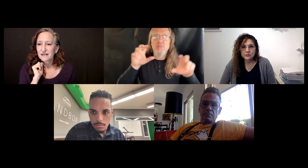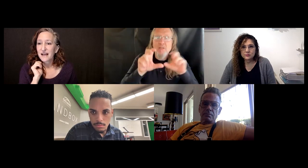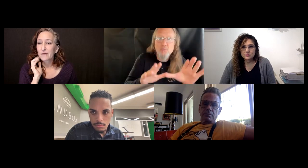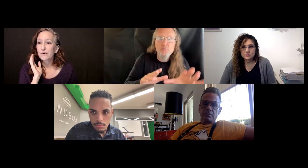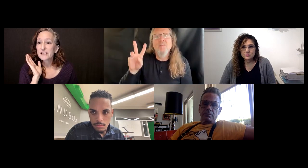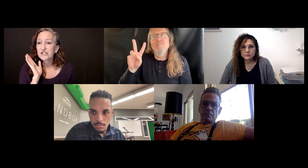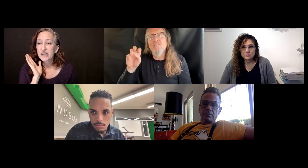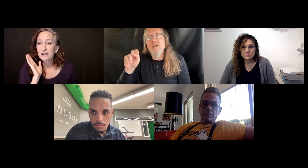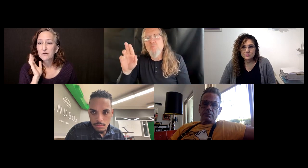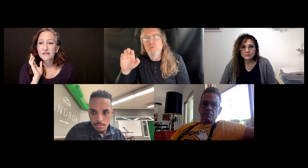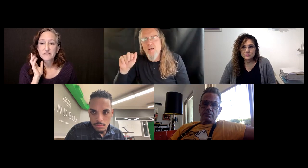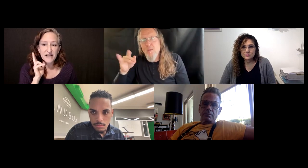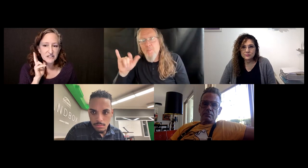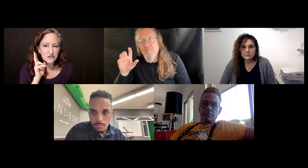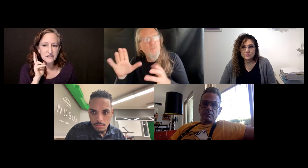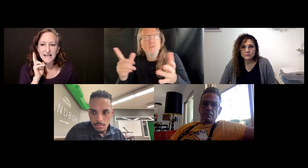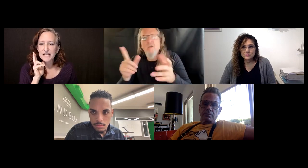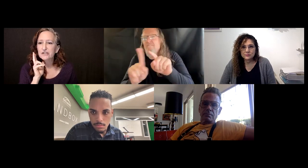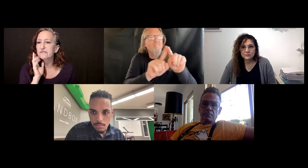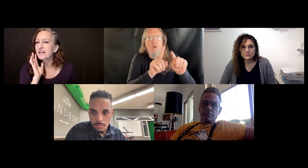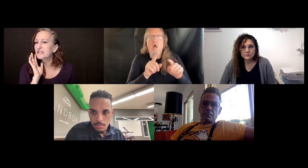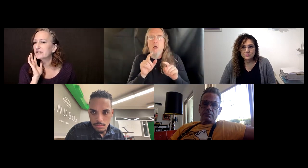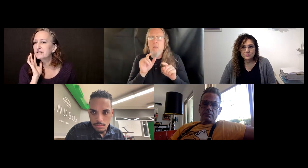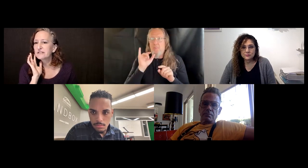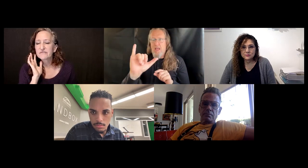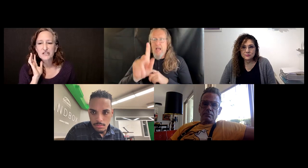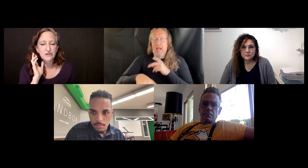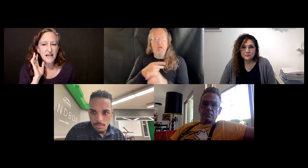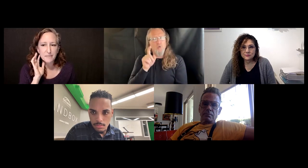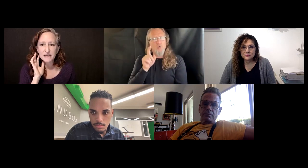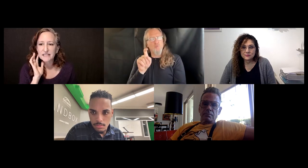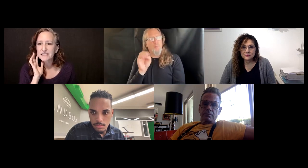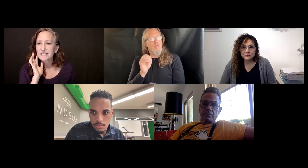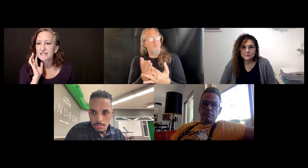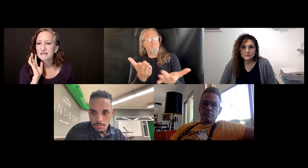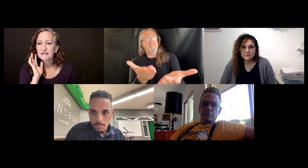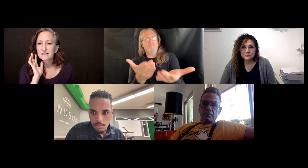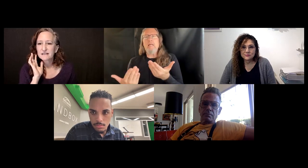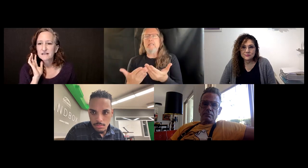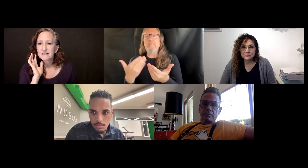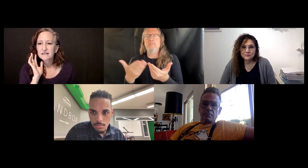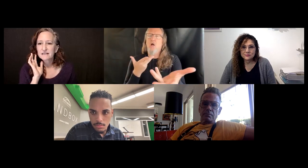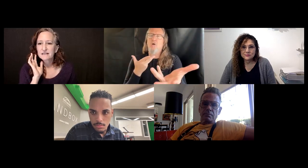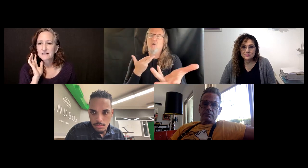And we can share with investors, angel investors, venture capitalists